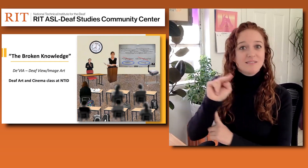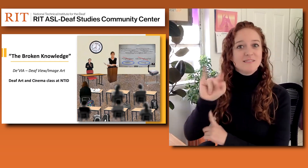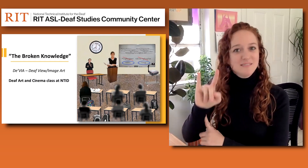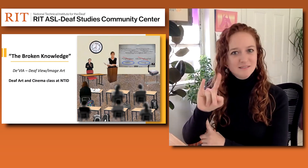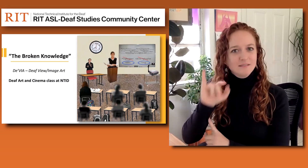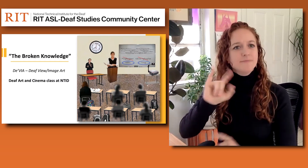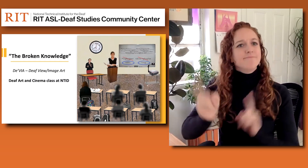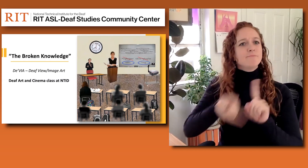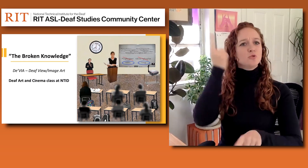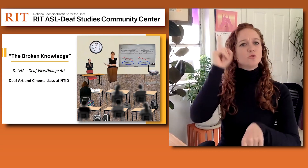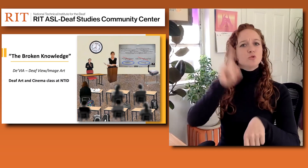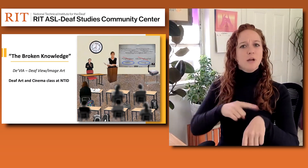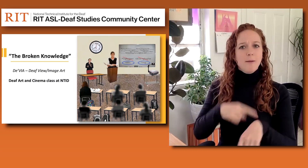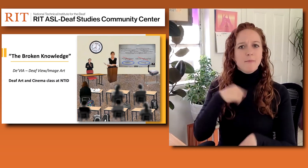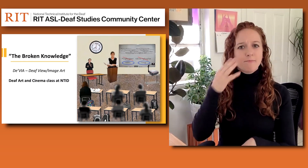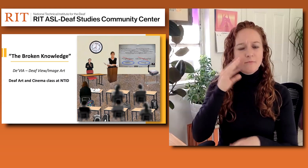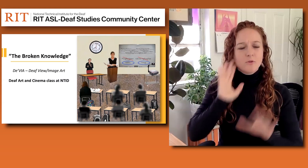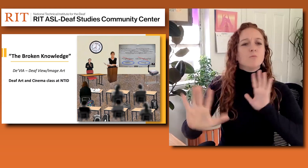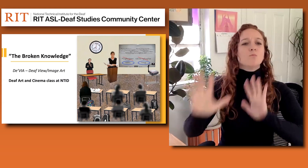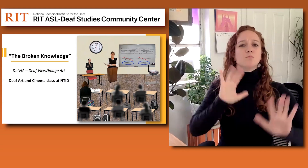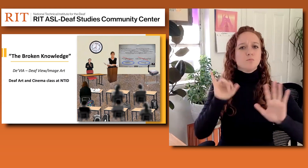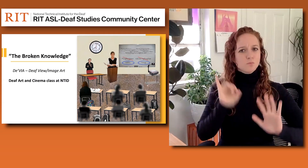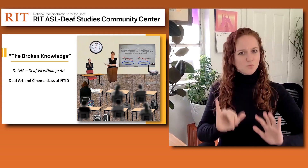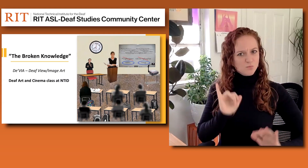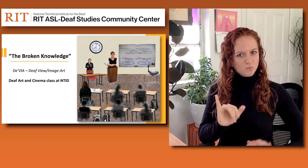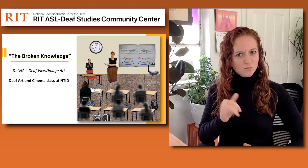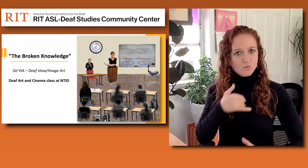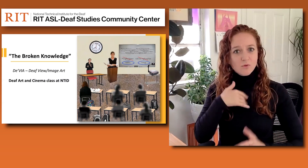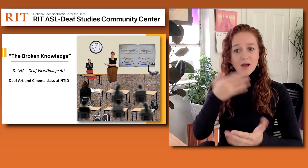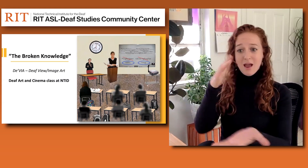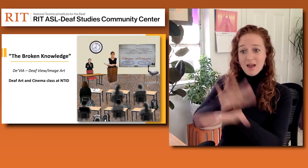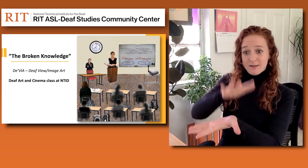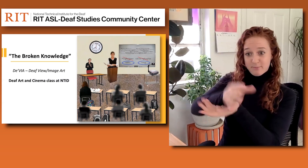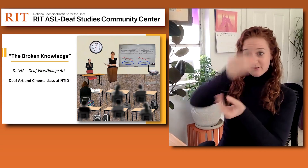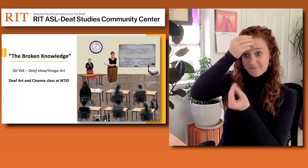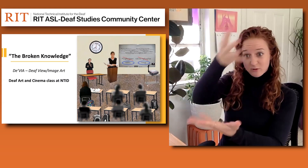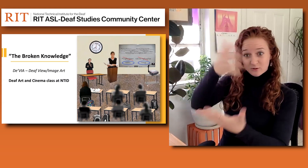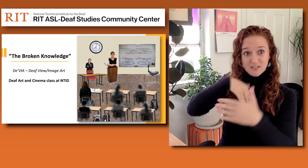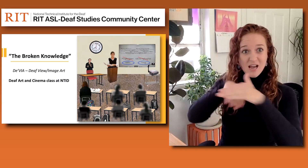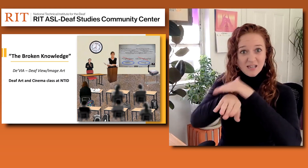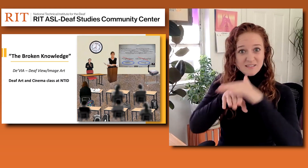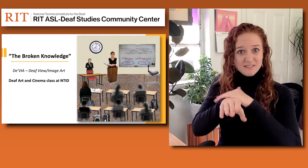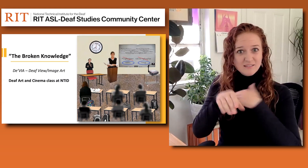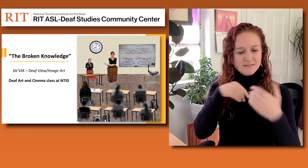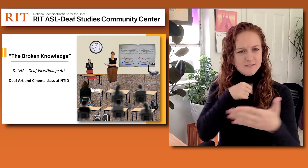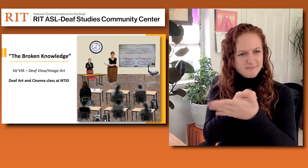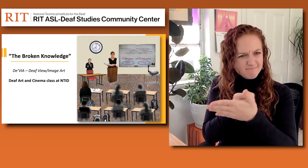Once I got into RIT/NTID, that was the first time I was kind of taken aback